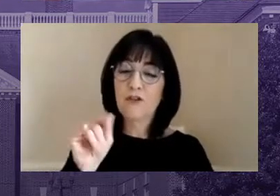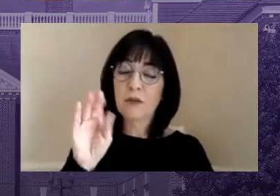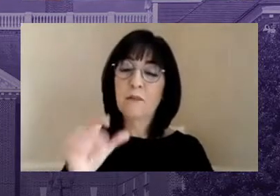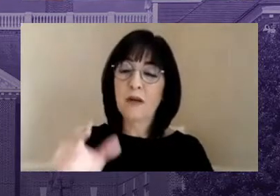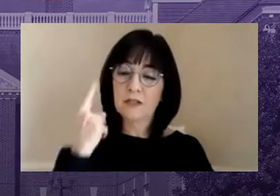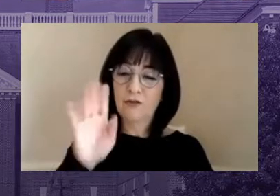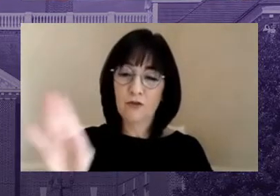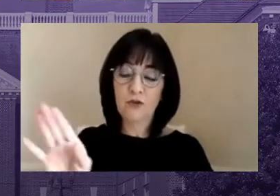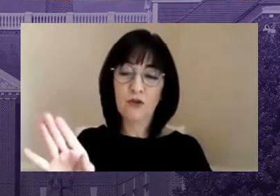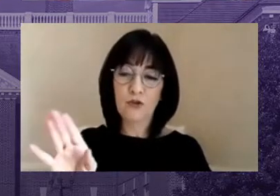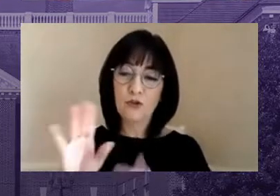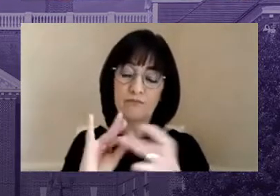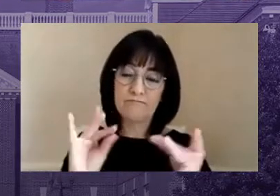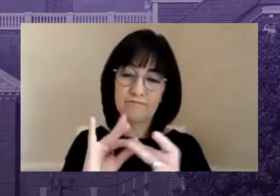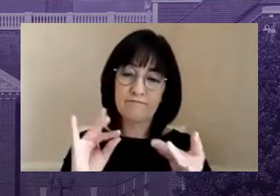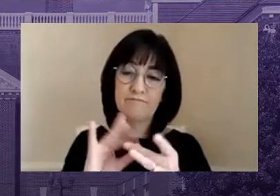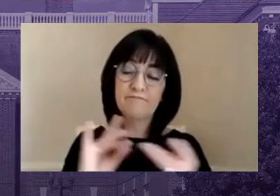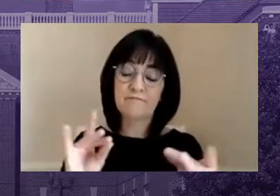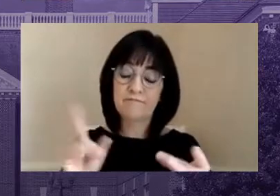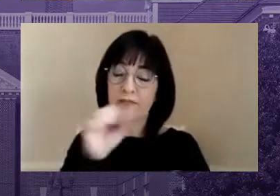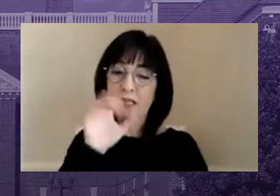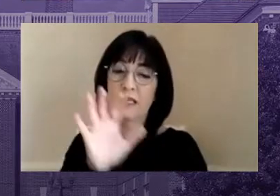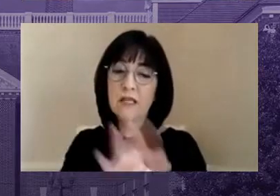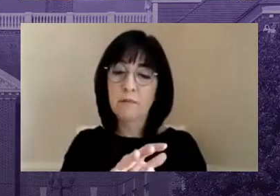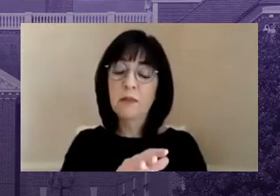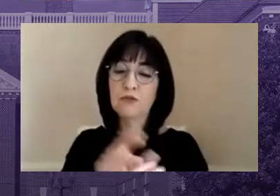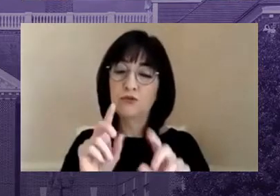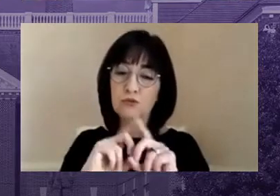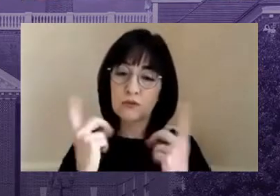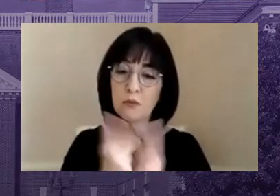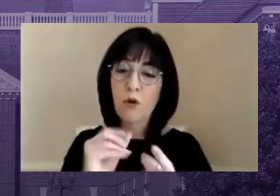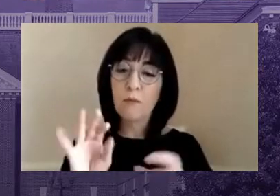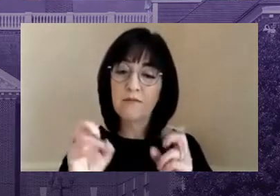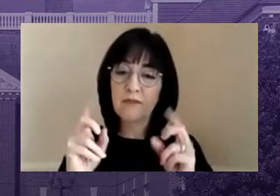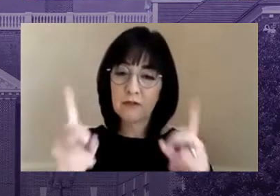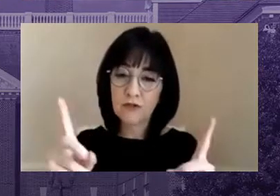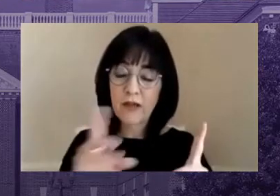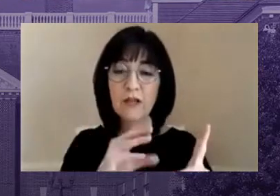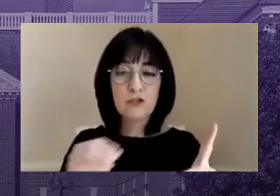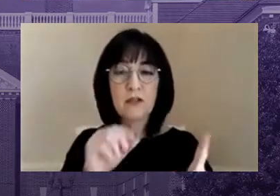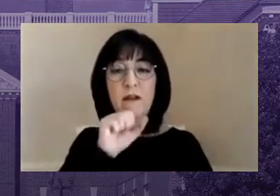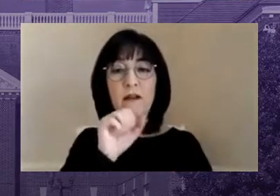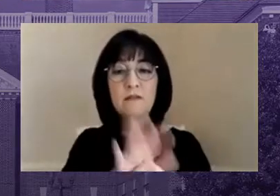department and all the schools across our state to the children of our military men and women. You